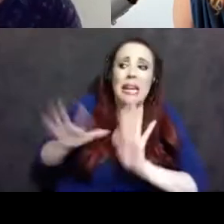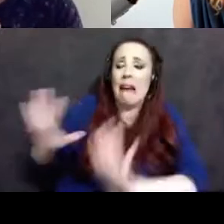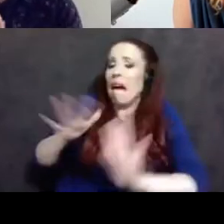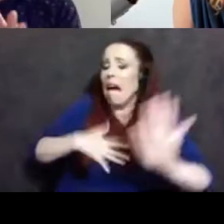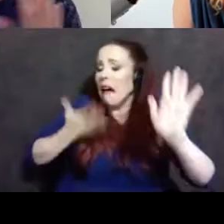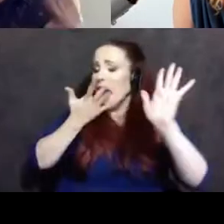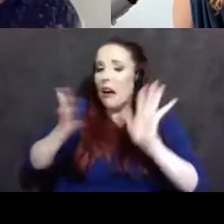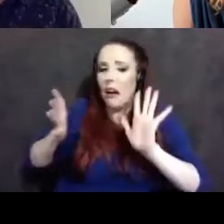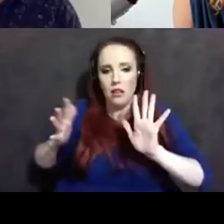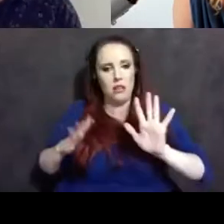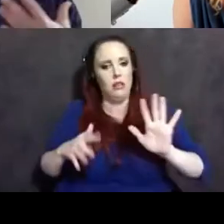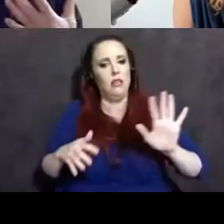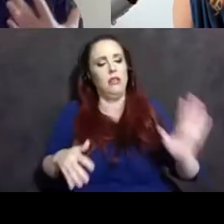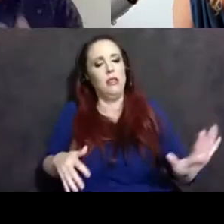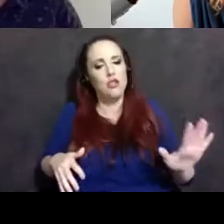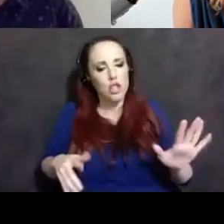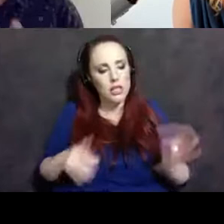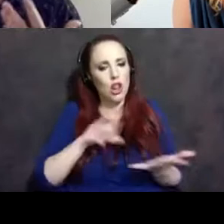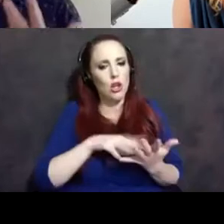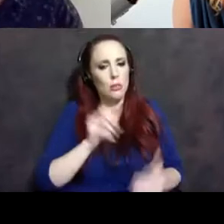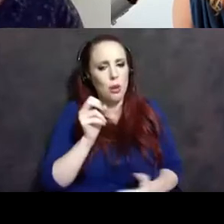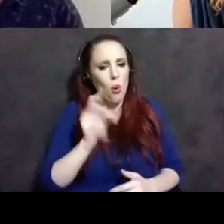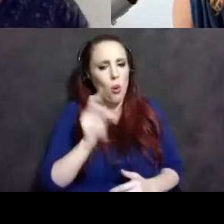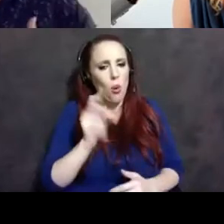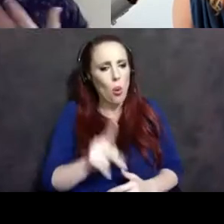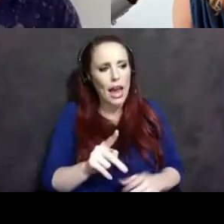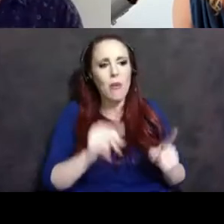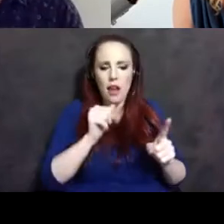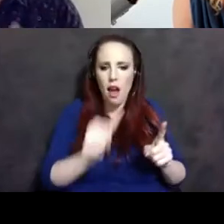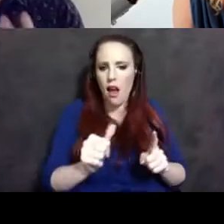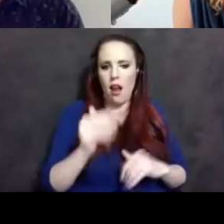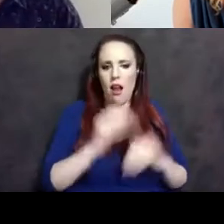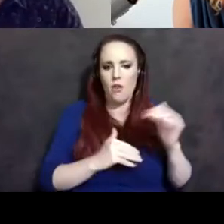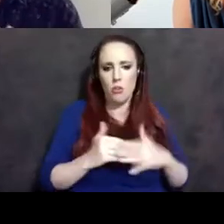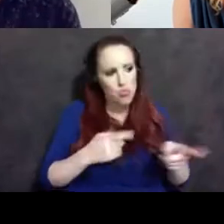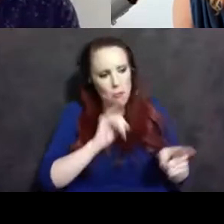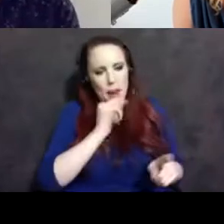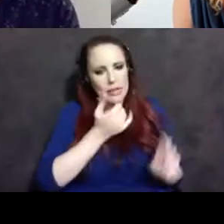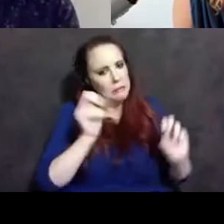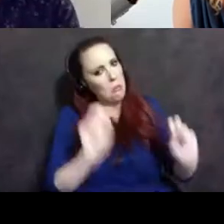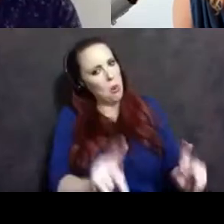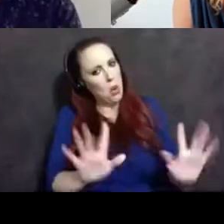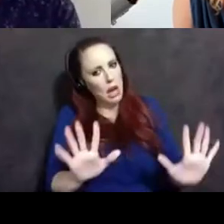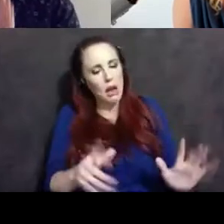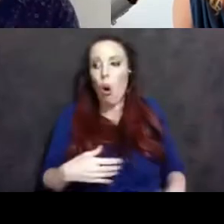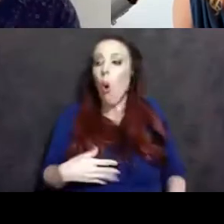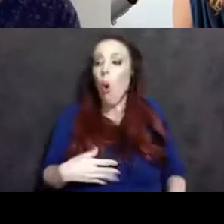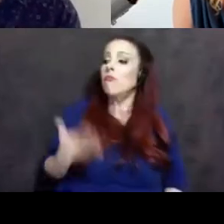And learning to be OK with discomfort of having made a mistake or, like, oh, my bad, they.